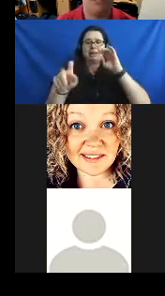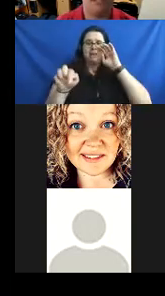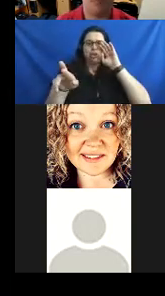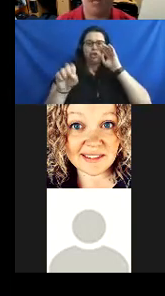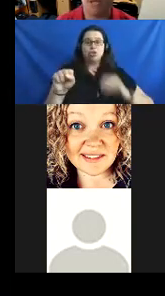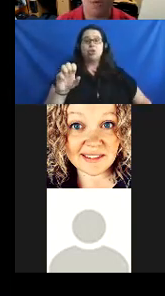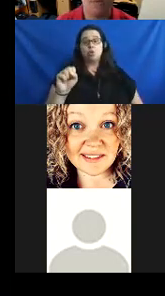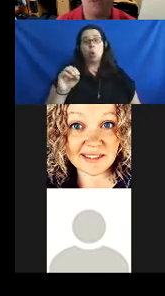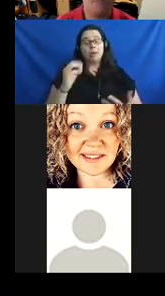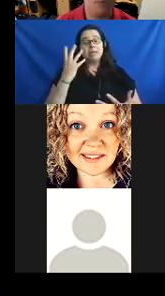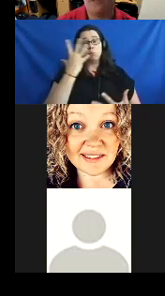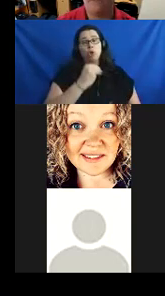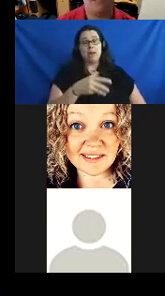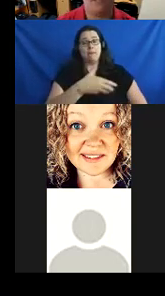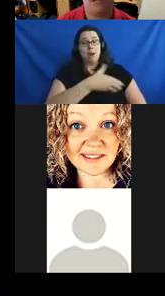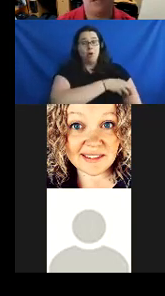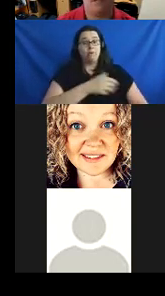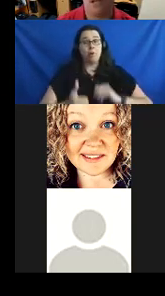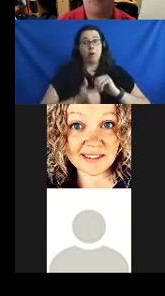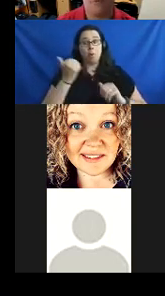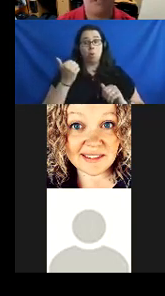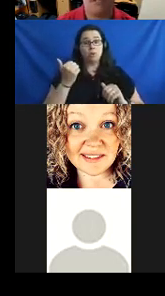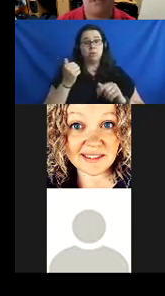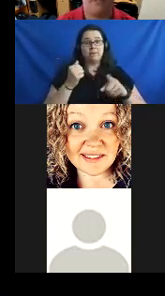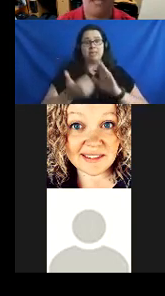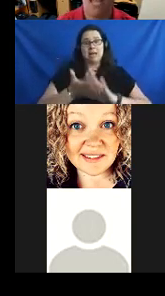IT'S PRETTY POWERFUL ON MOST OF THESE OPERATING SYSTEMS.